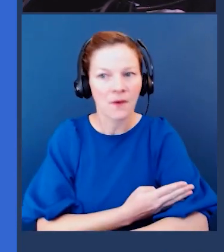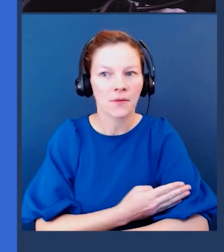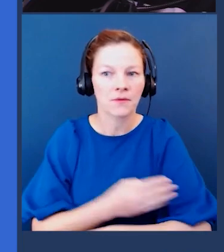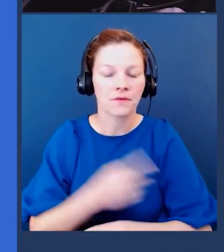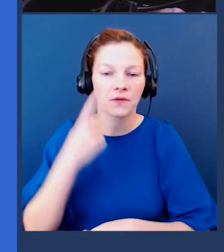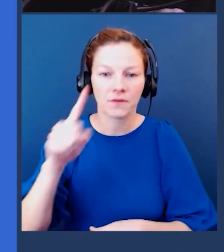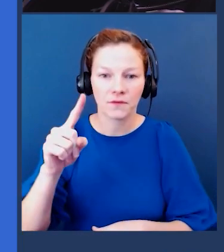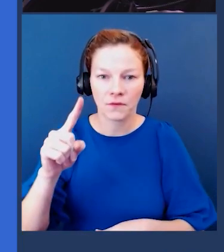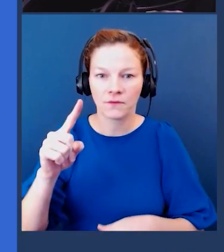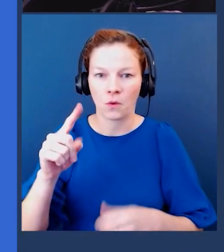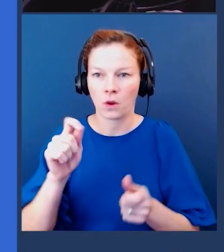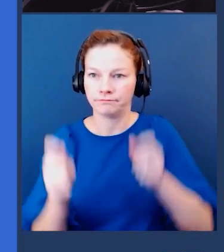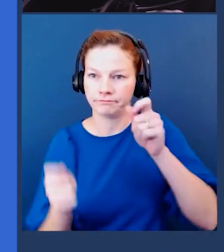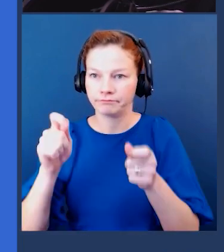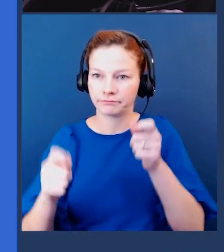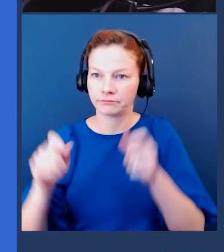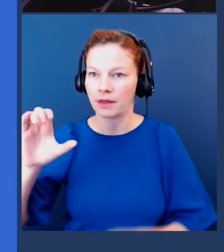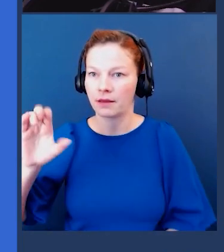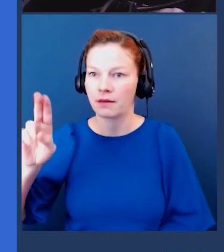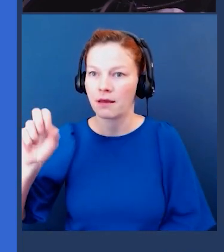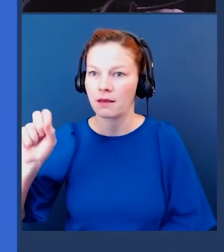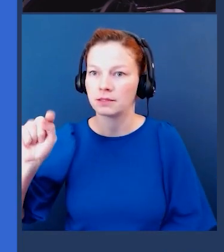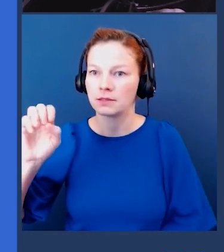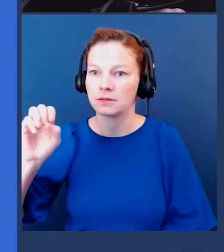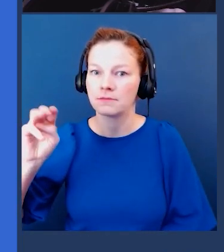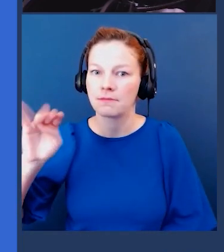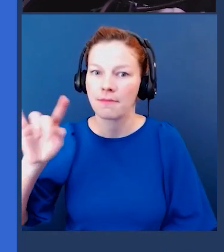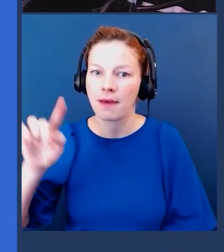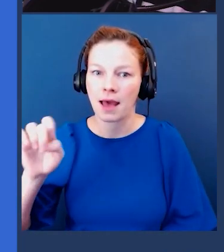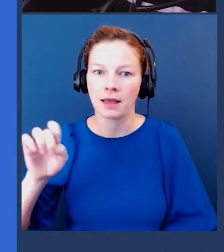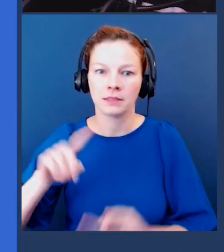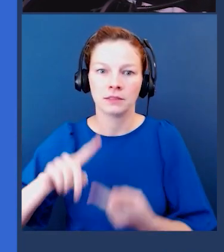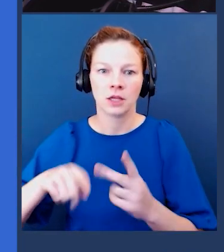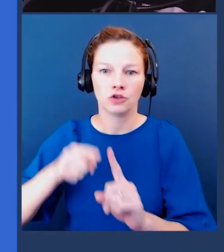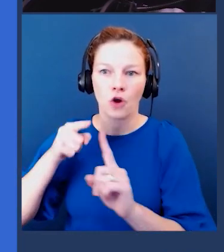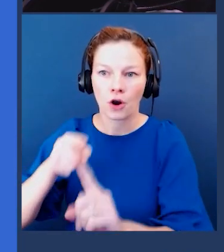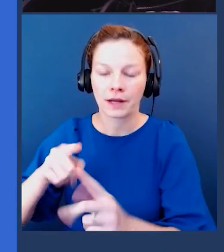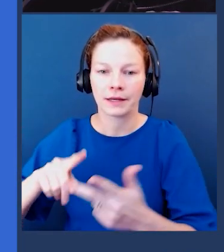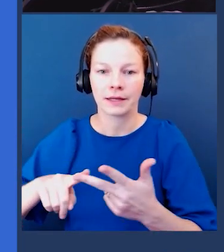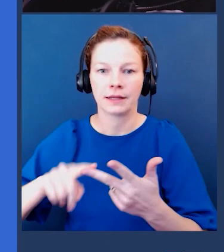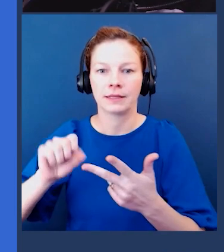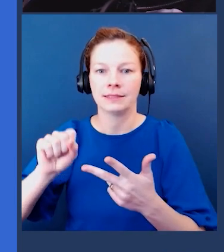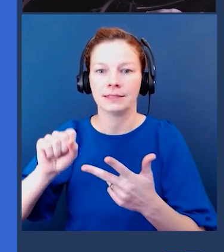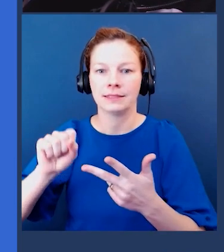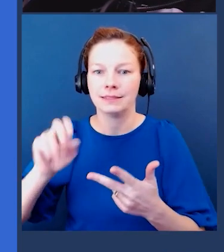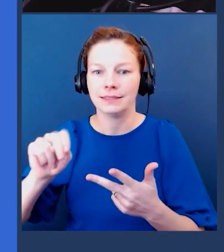customization, targeting, season pass, pity mechanics. I'm going to talk about that.